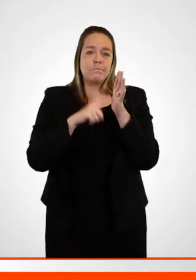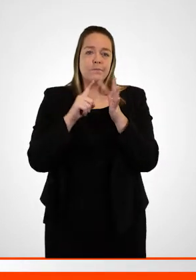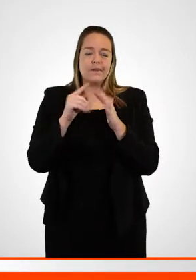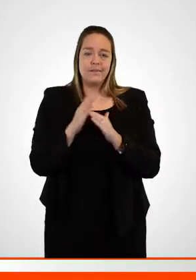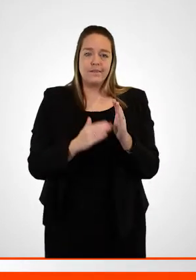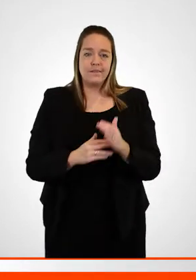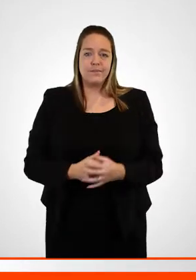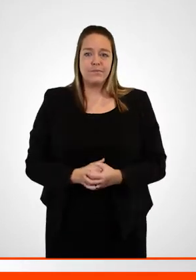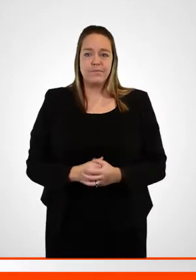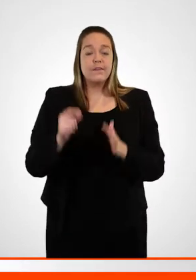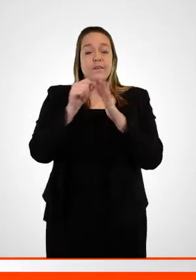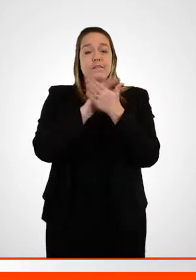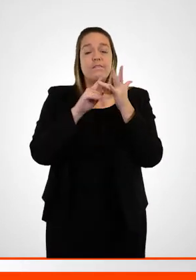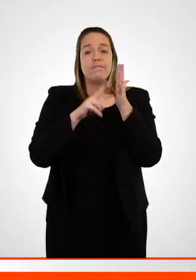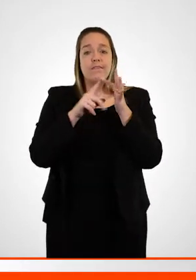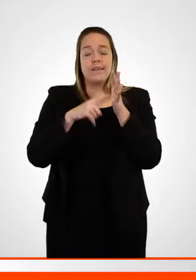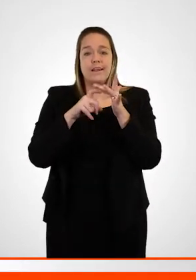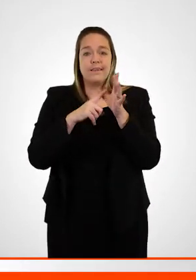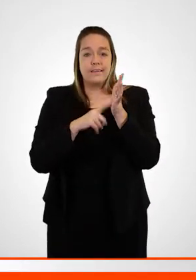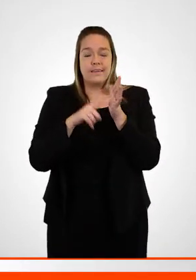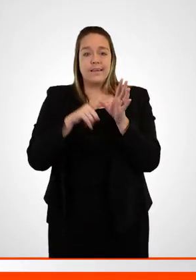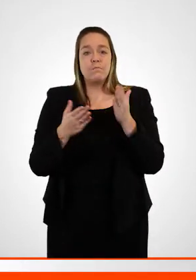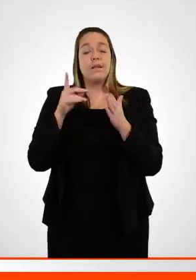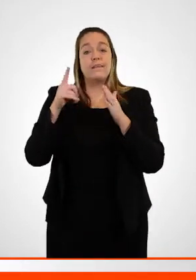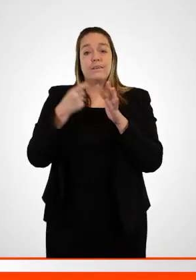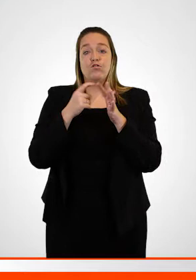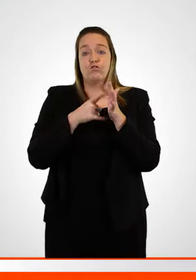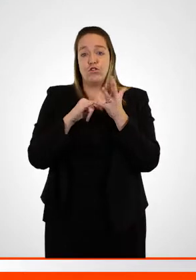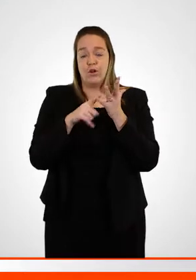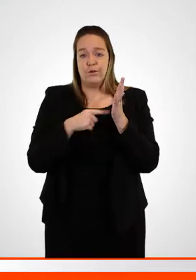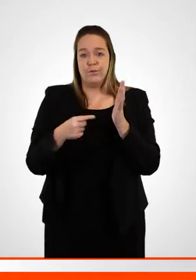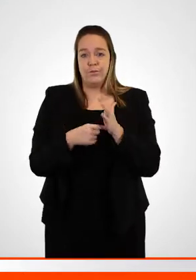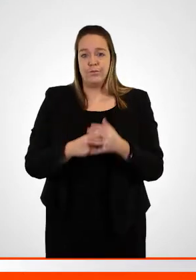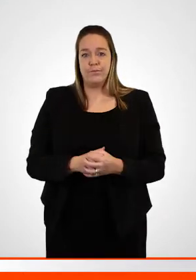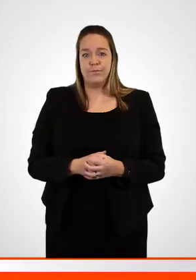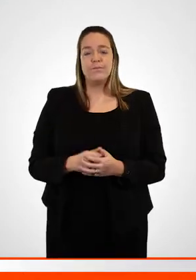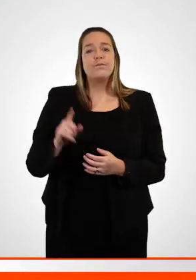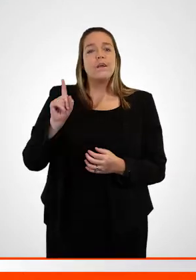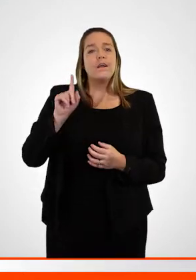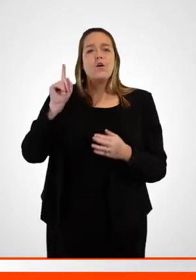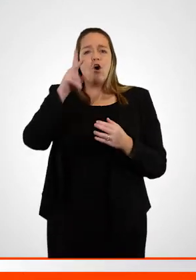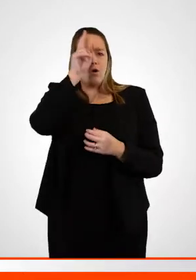So here are our phonetically-balanced kindergarten results. So again, just to remind you, this is a commonly used test in audiology